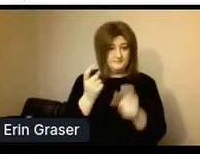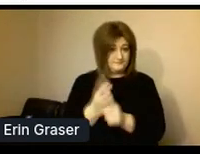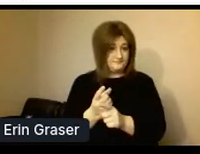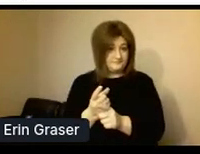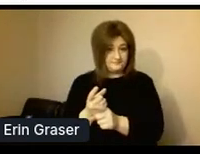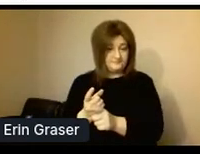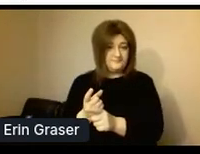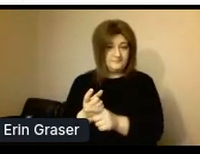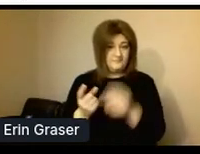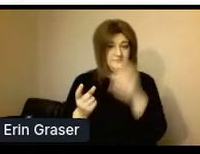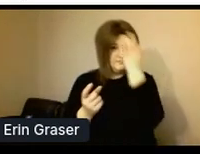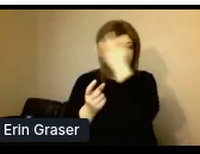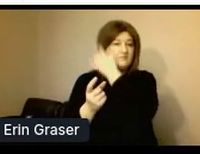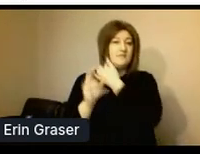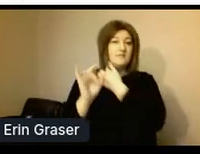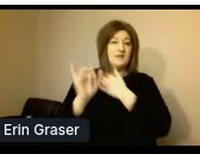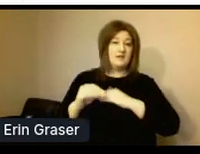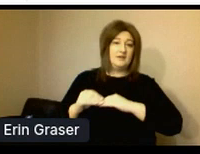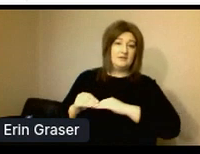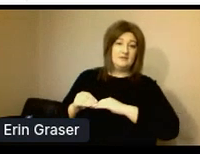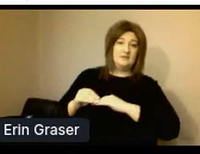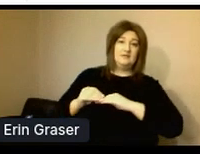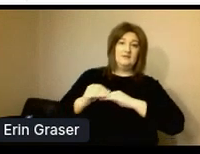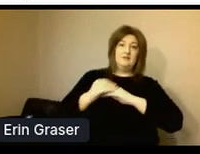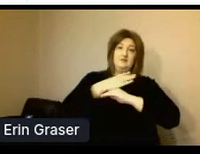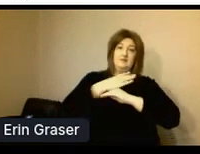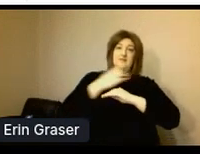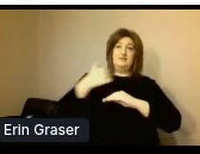It impacts the way that I navigate.